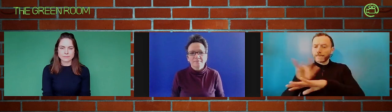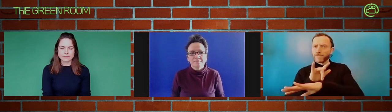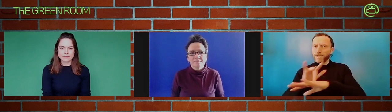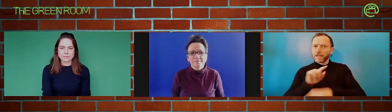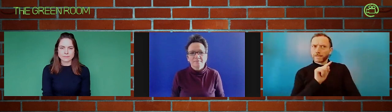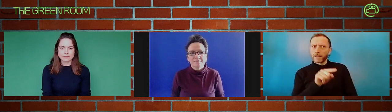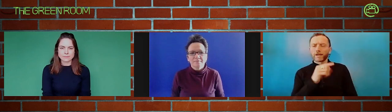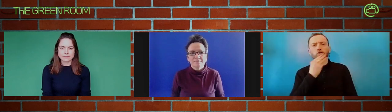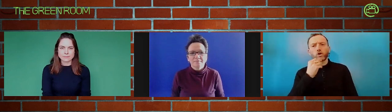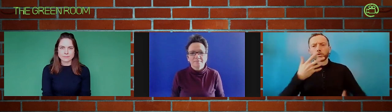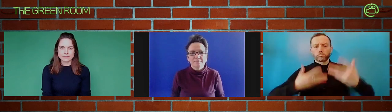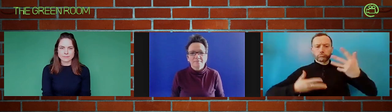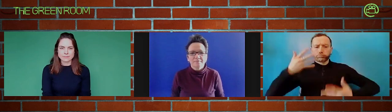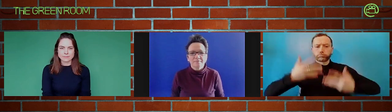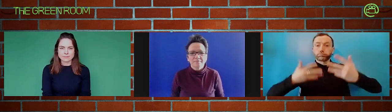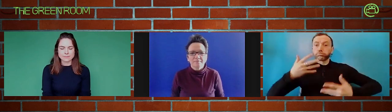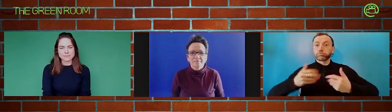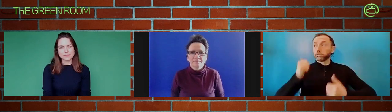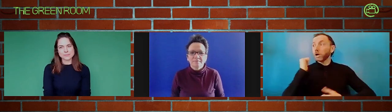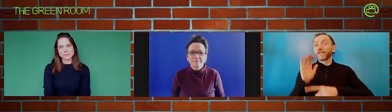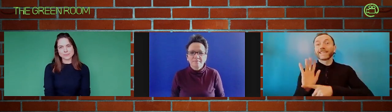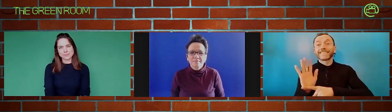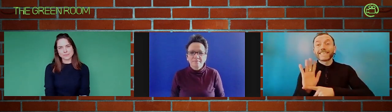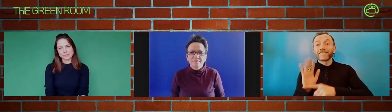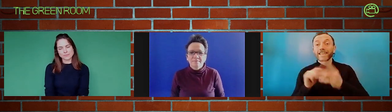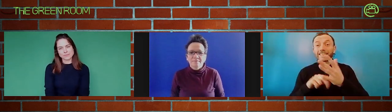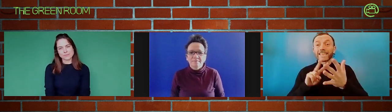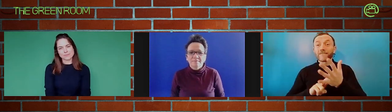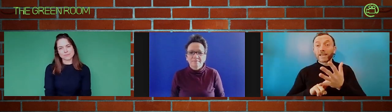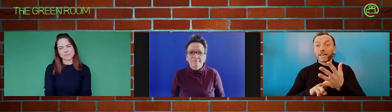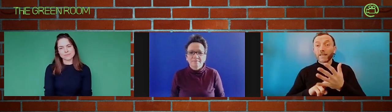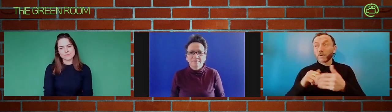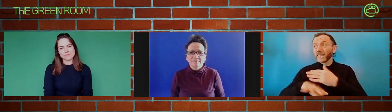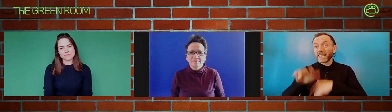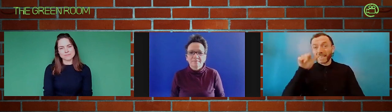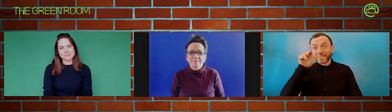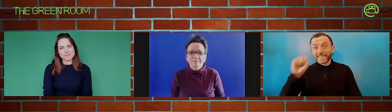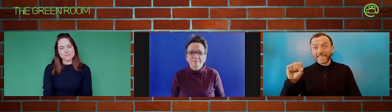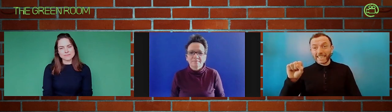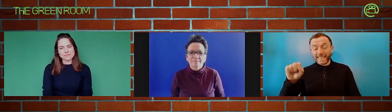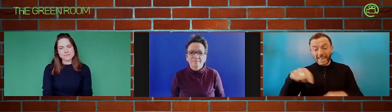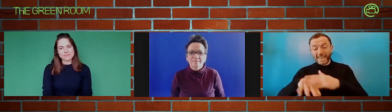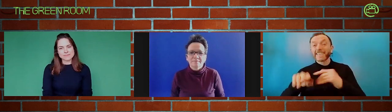language on telly and this was in the 60s and I remember watching it as a child. So I think it had always been somewhere